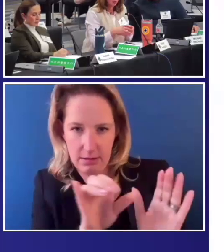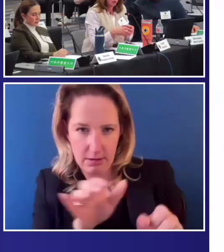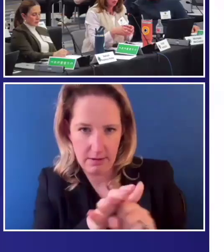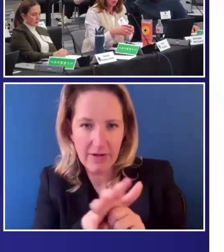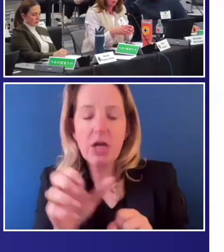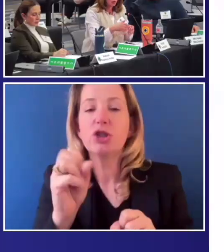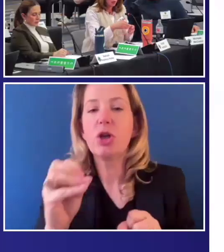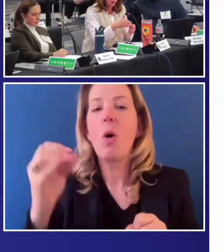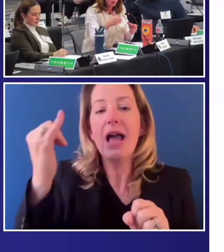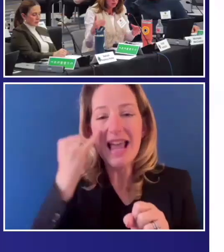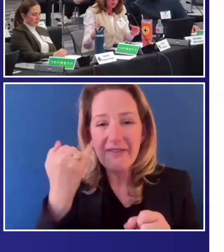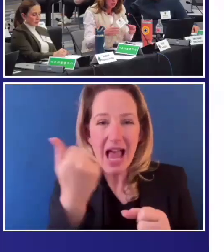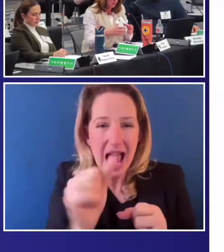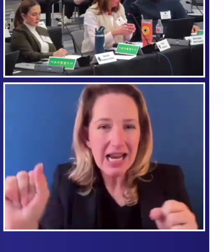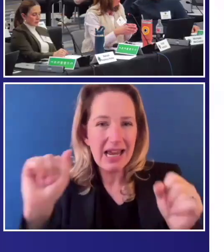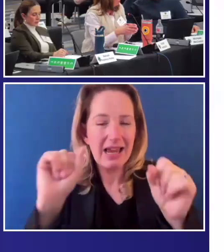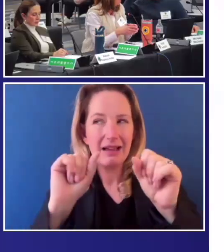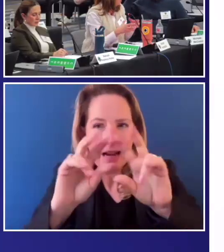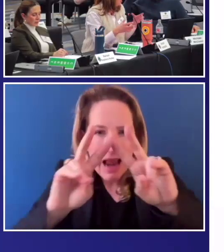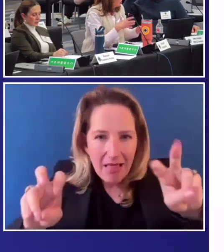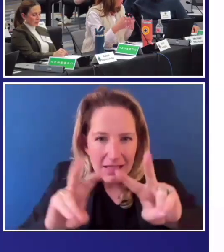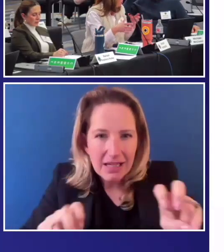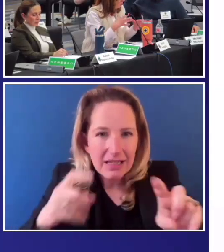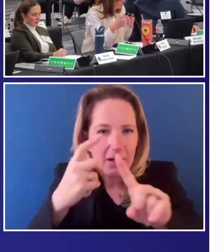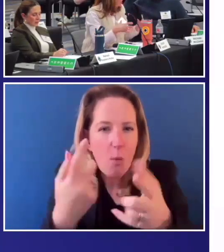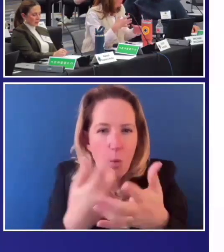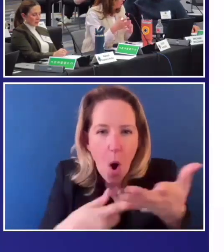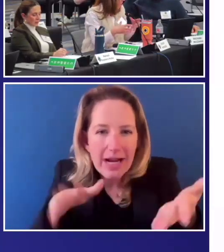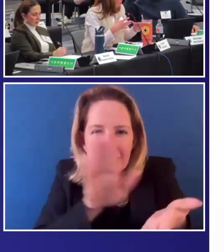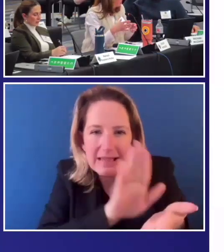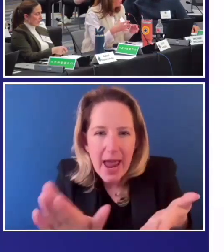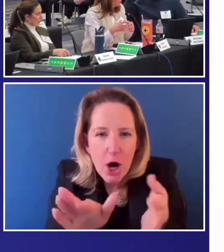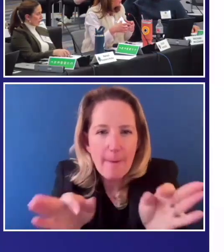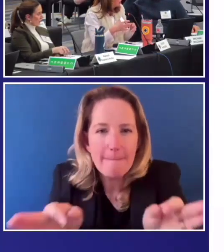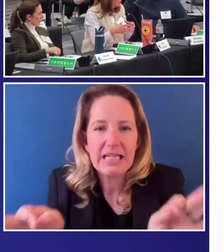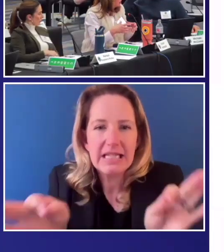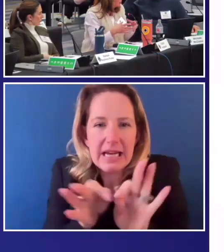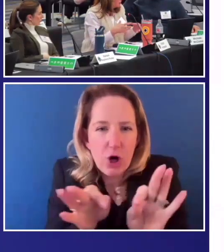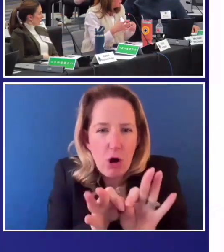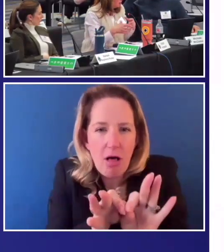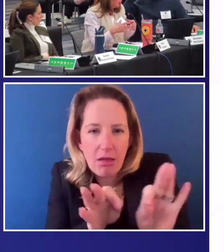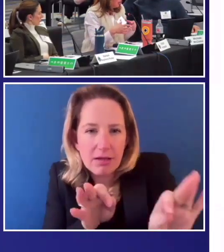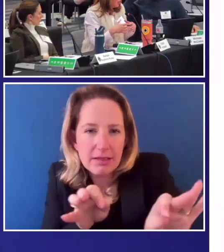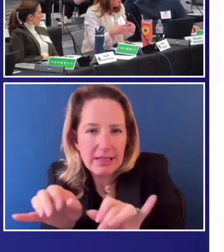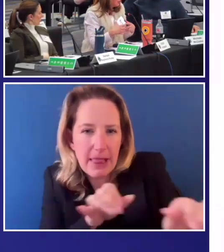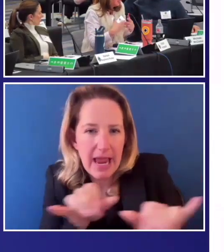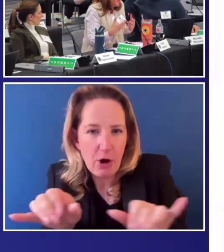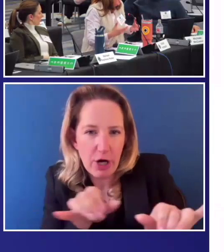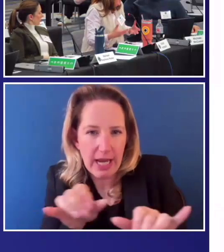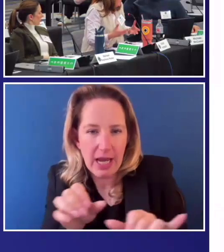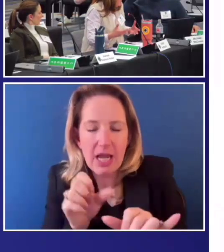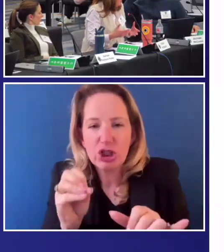Department when you go to that level, what is the material similarity within this? And are there areas where -- it's analysis.